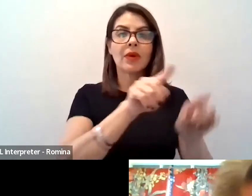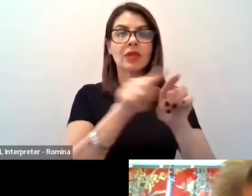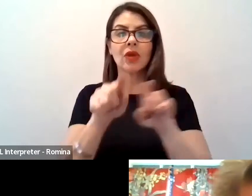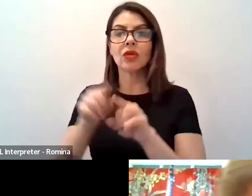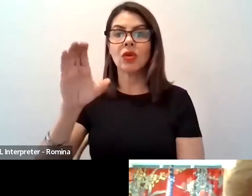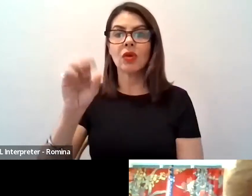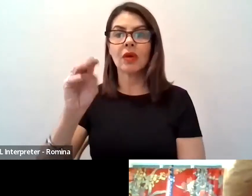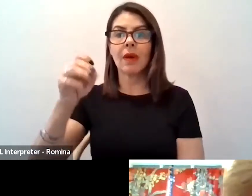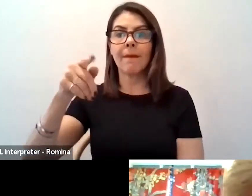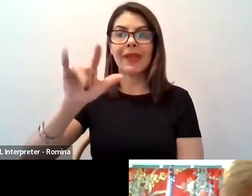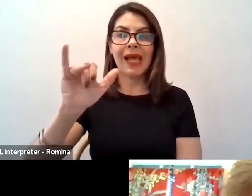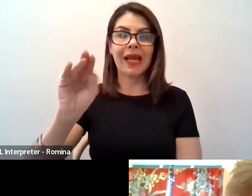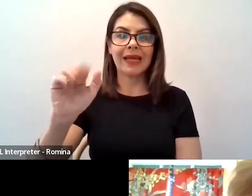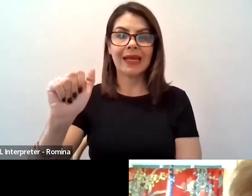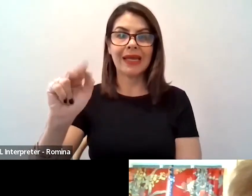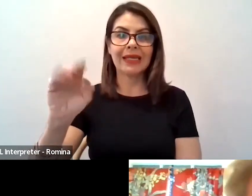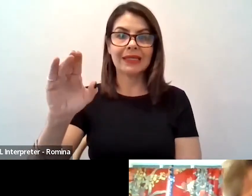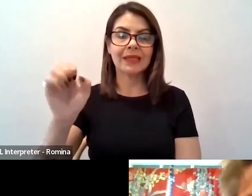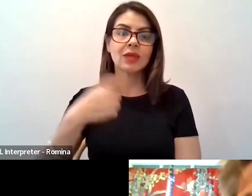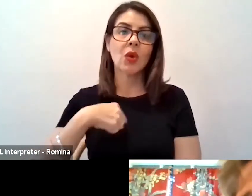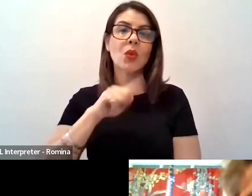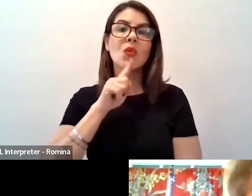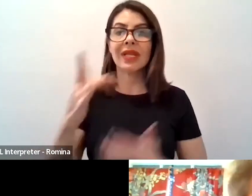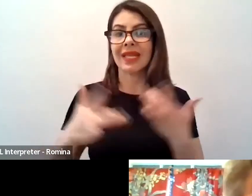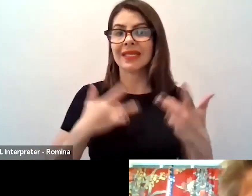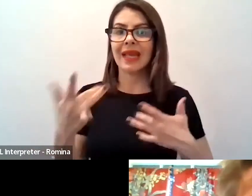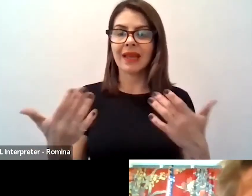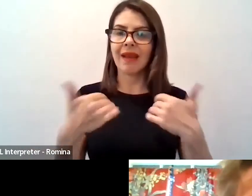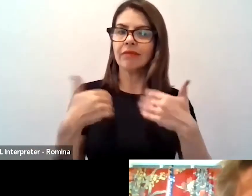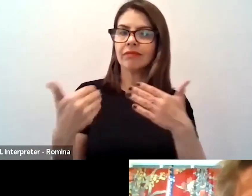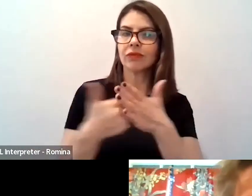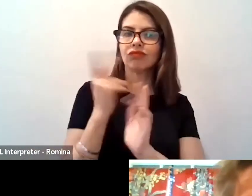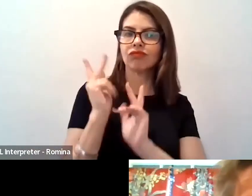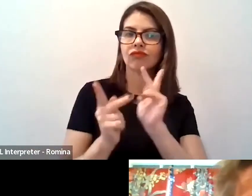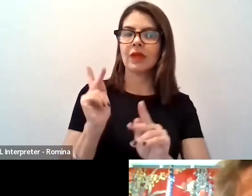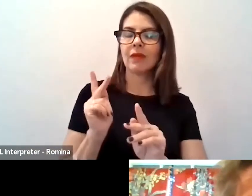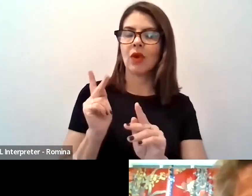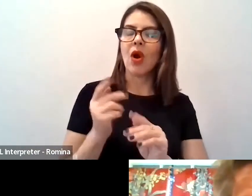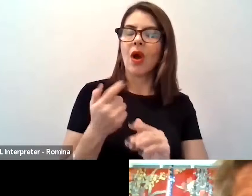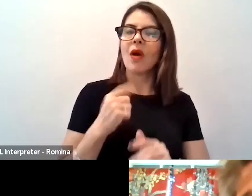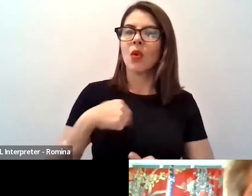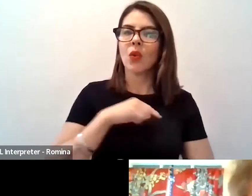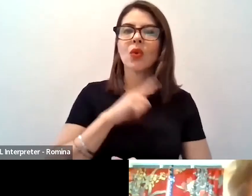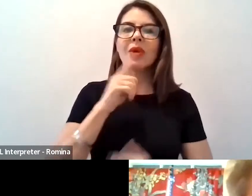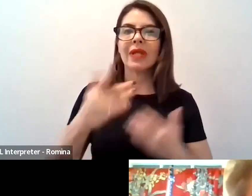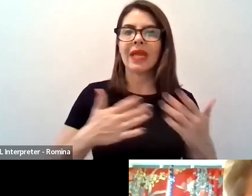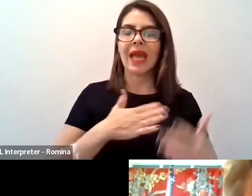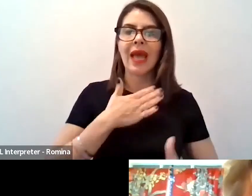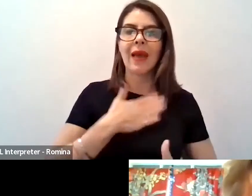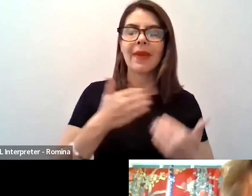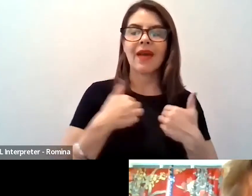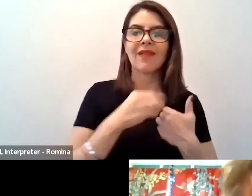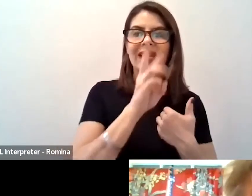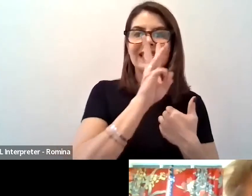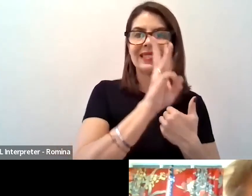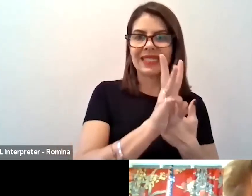But that's, you know, we we're very excited to have six in New York, six in LA and now six will be in the regions.